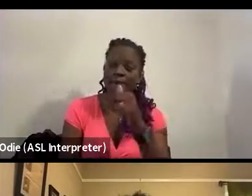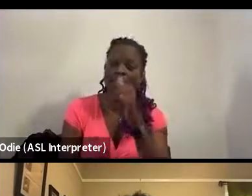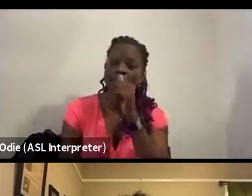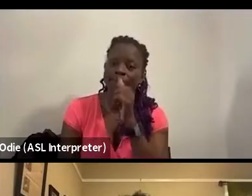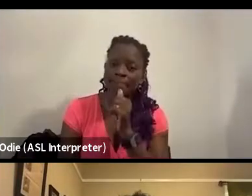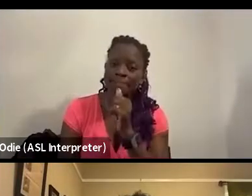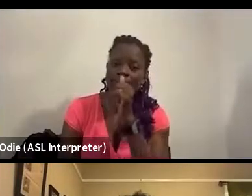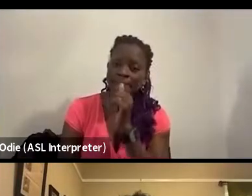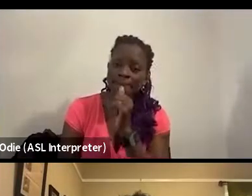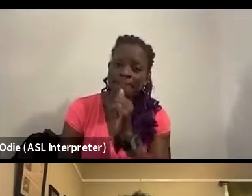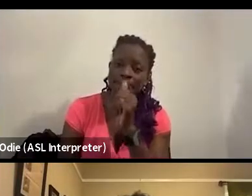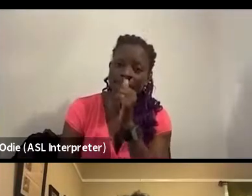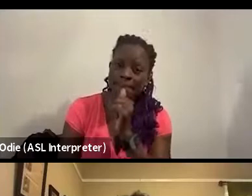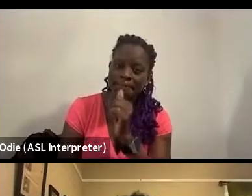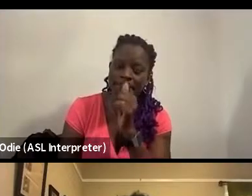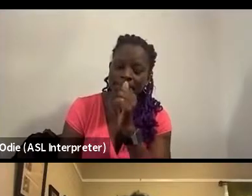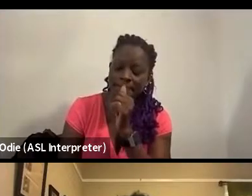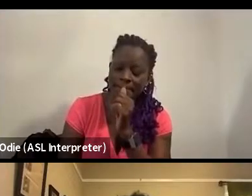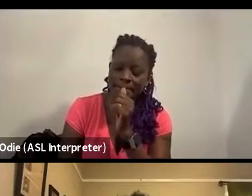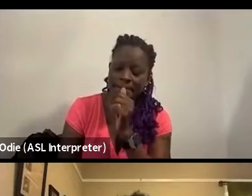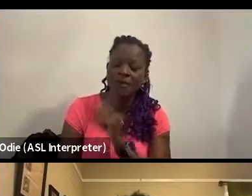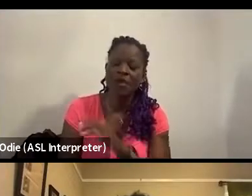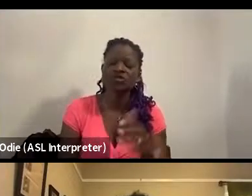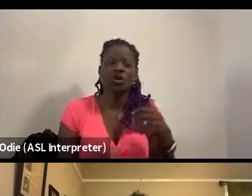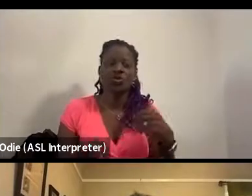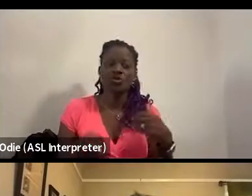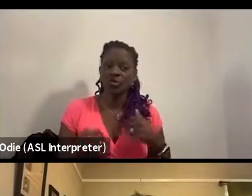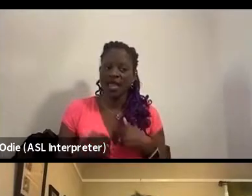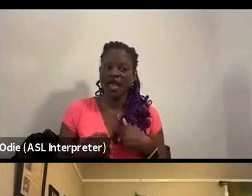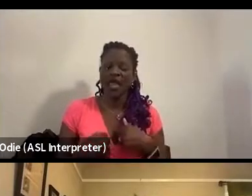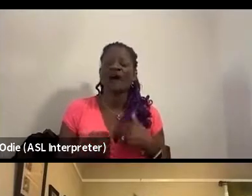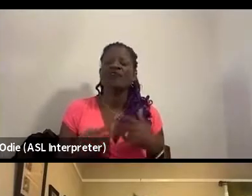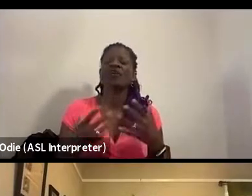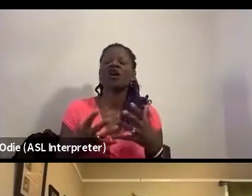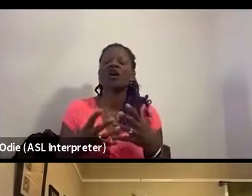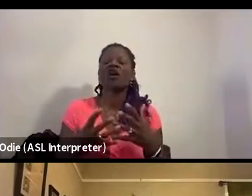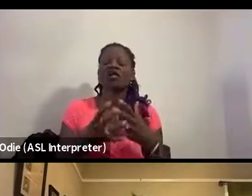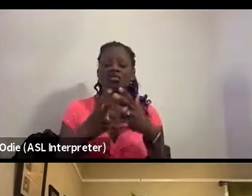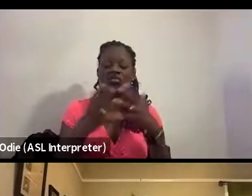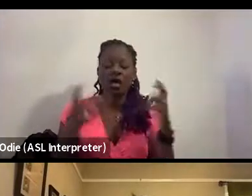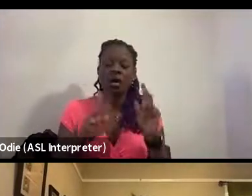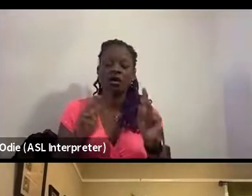We have opened up a huge group of our population, everybody 16 and up. Right now.